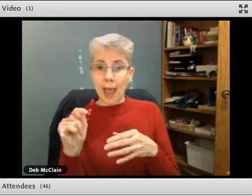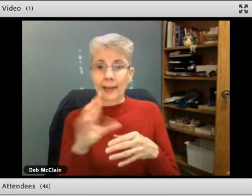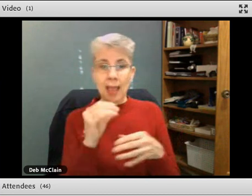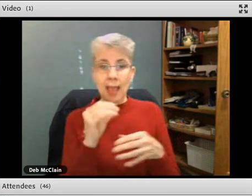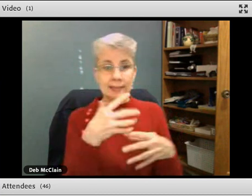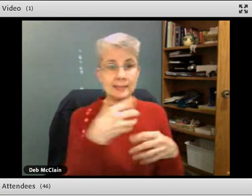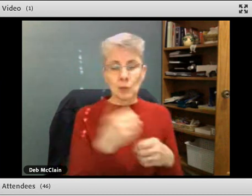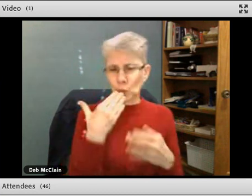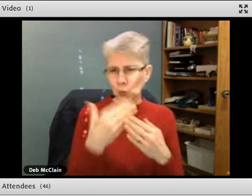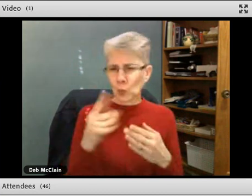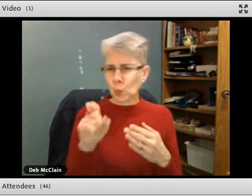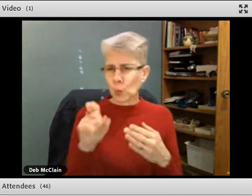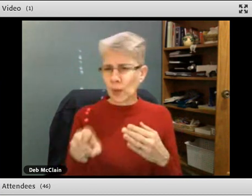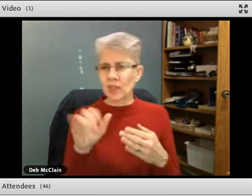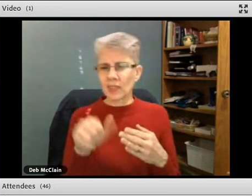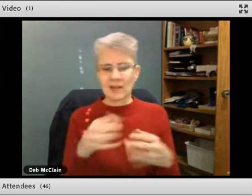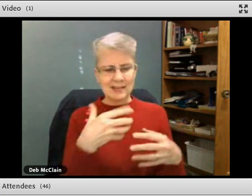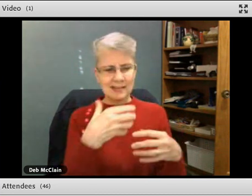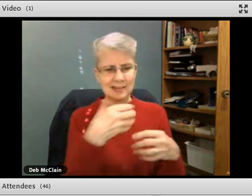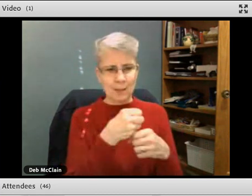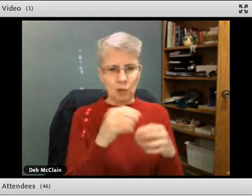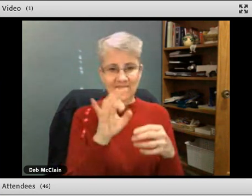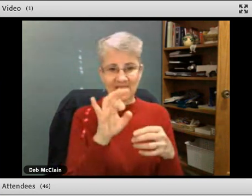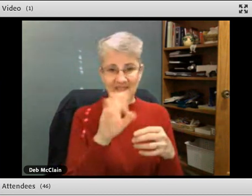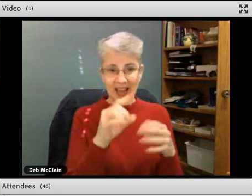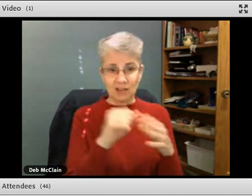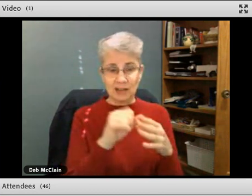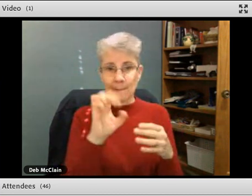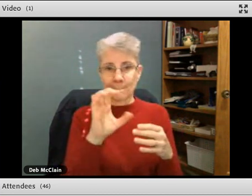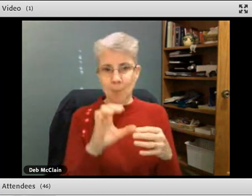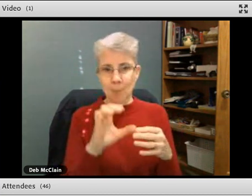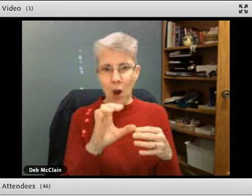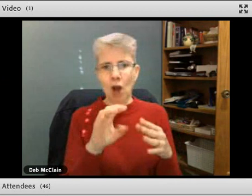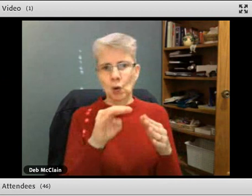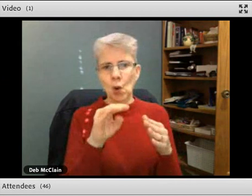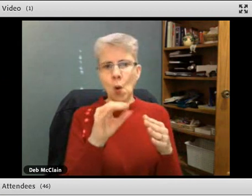and I'll go back to one of them here,